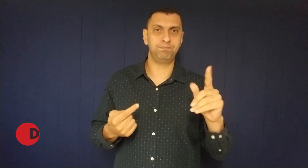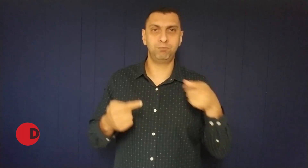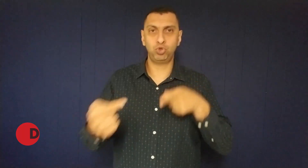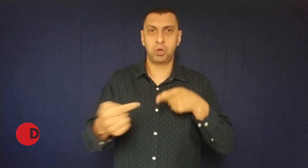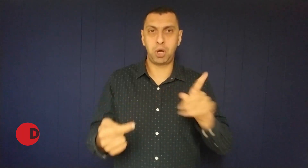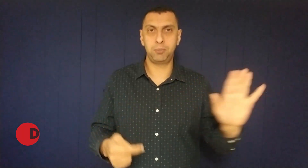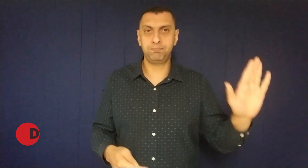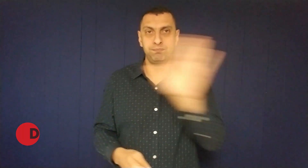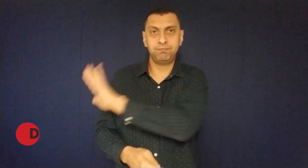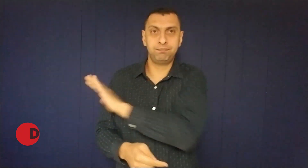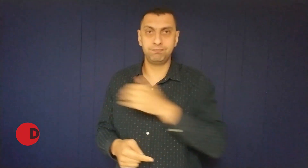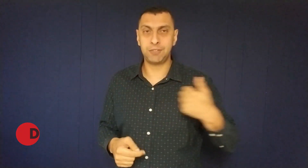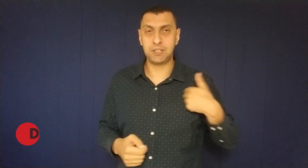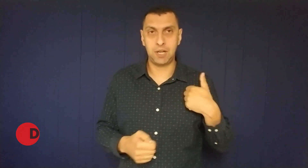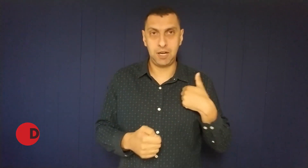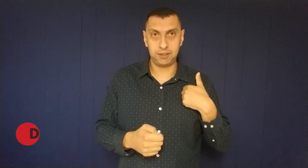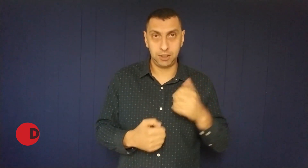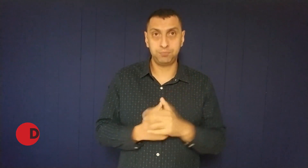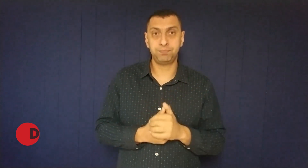This struggle is going on across Canada.